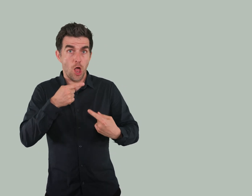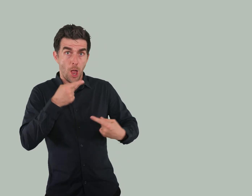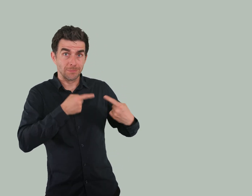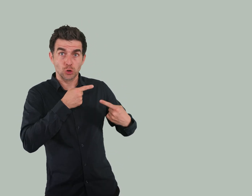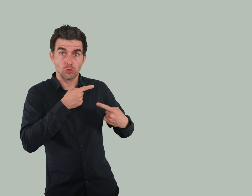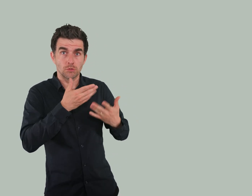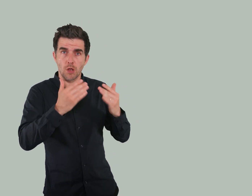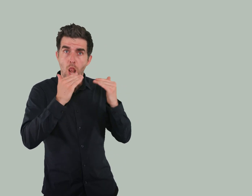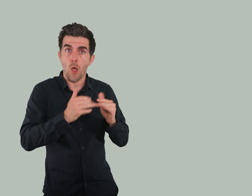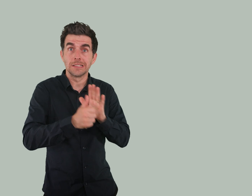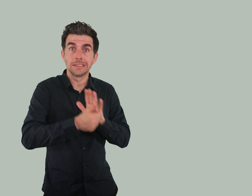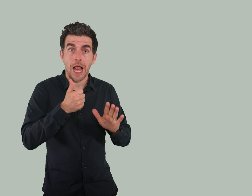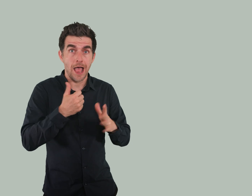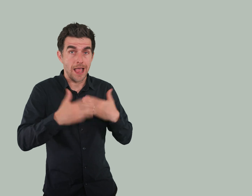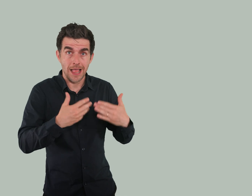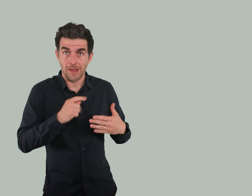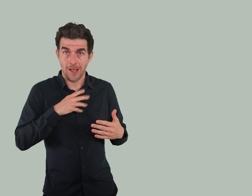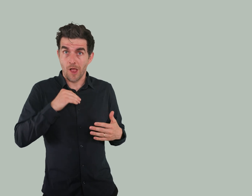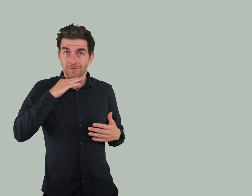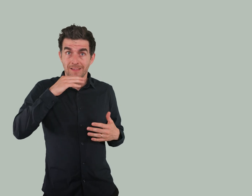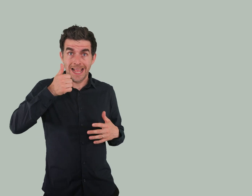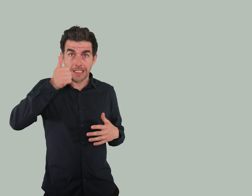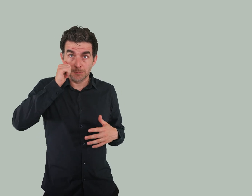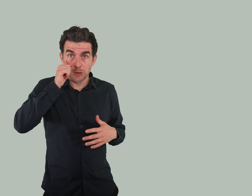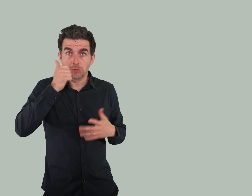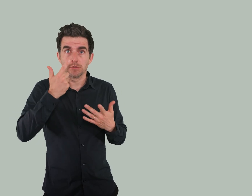They are disadvantaged in the competition for lower-skilled roles